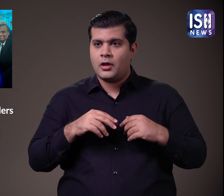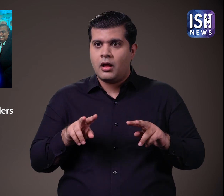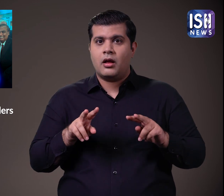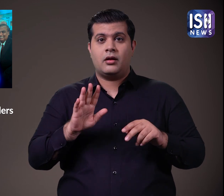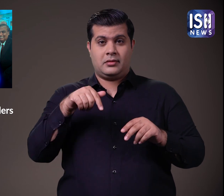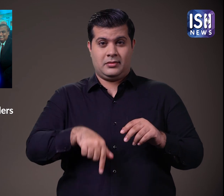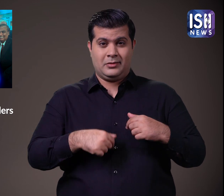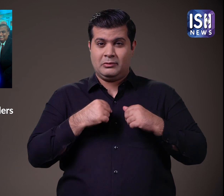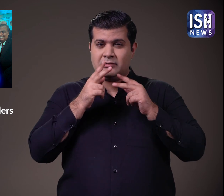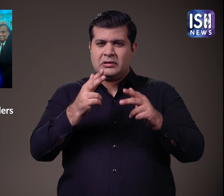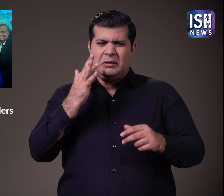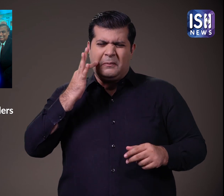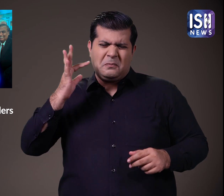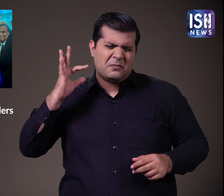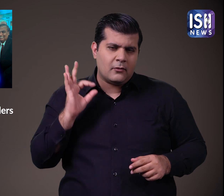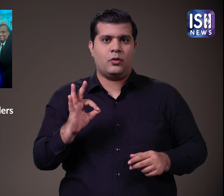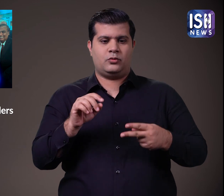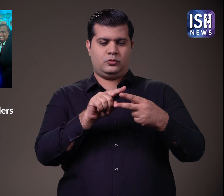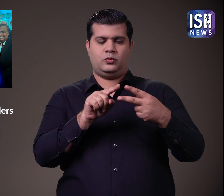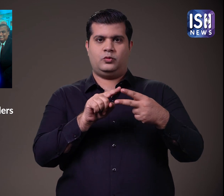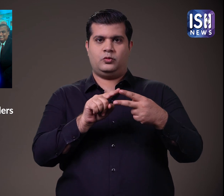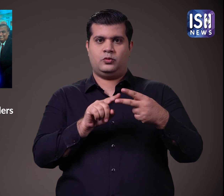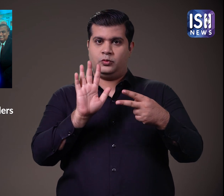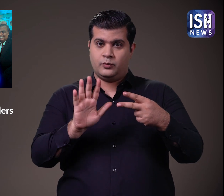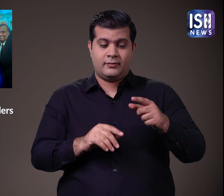Shocking! I will share with you 2 important points.